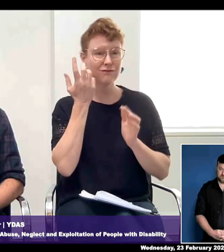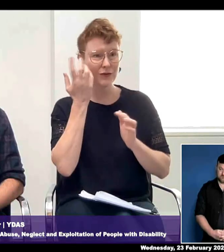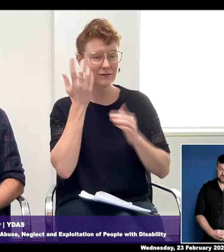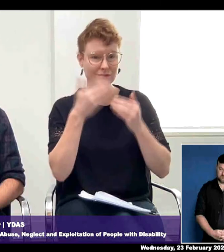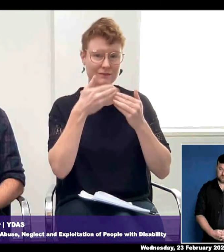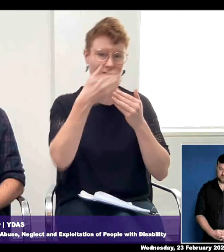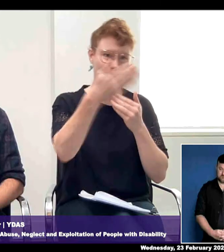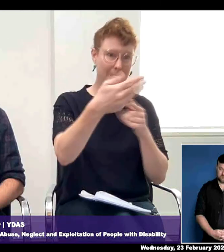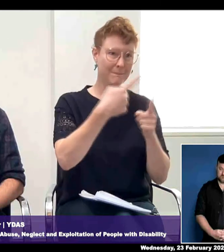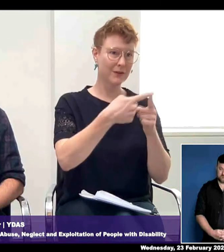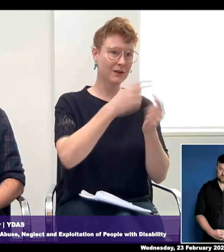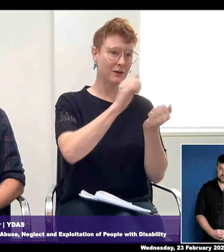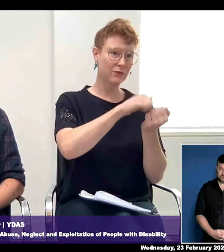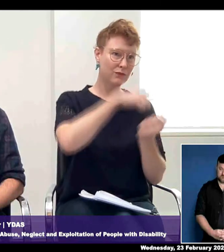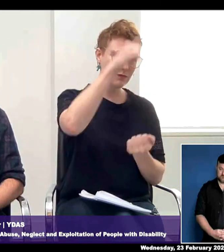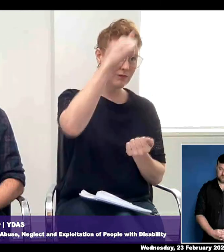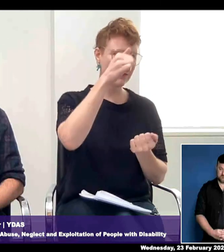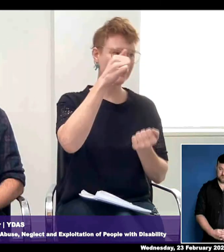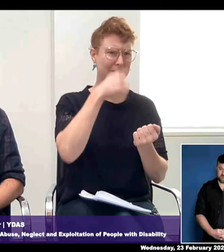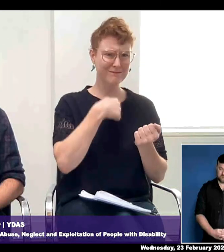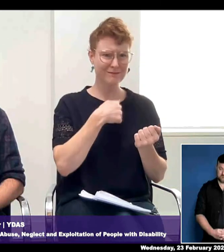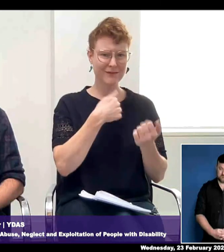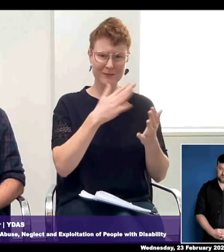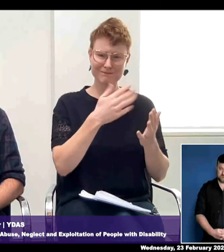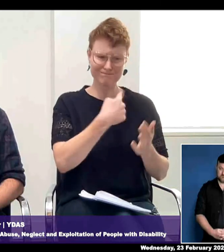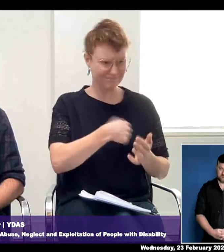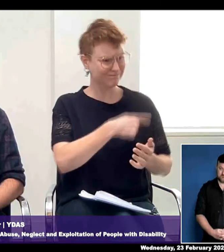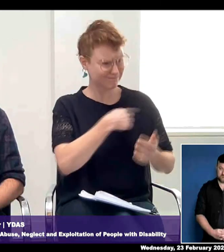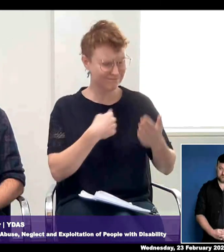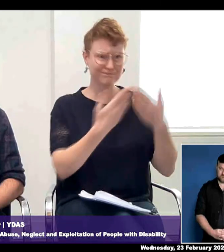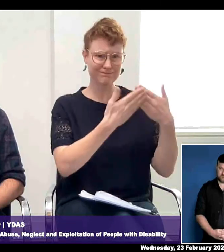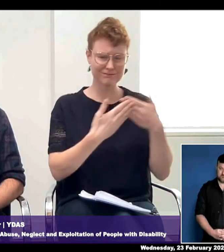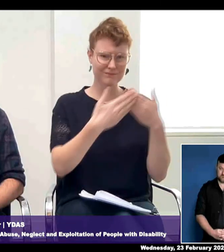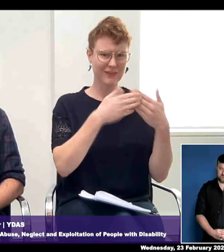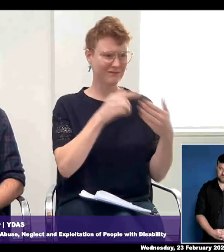goals, these career aspirations for my future, these qualifications at hand and a